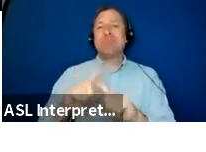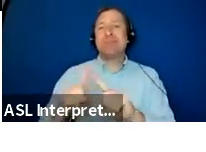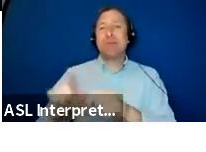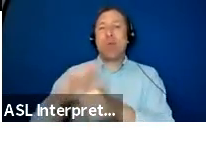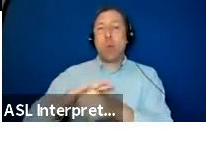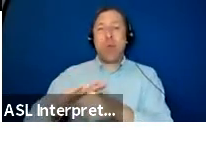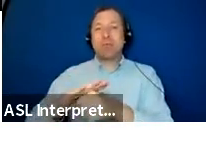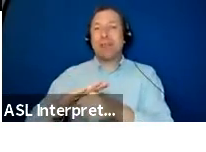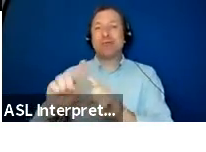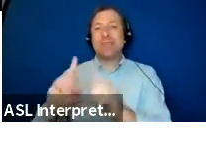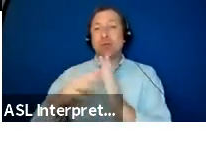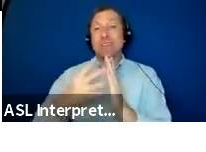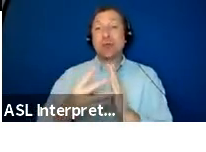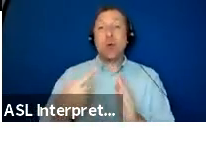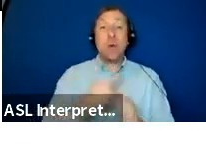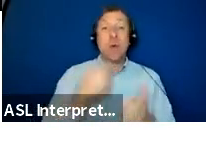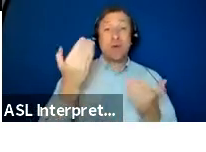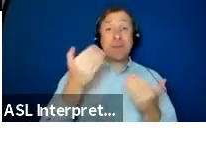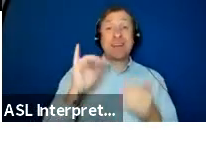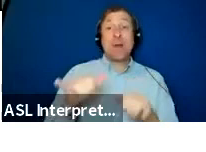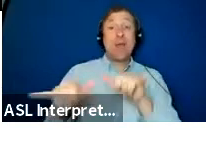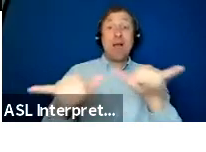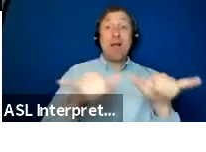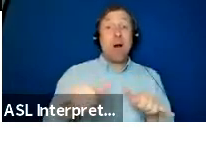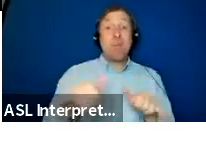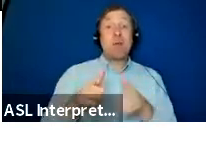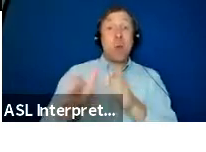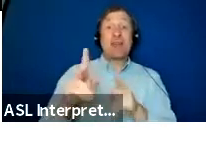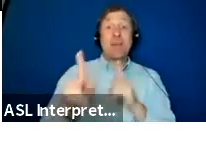but we're expecting that that will be one of the most common ways that people on ongoing productions